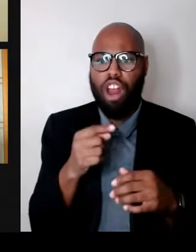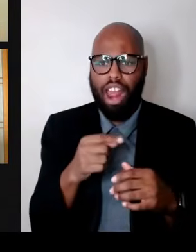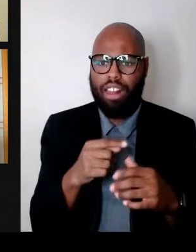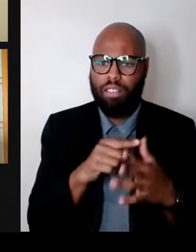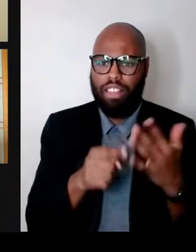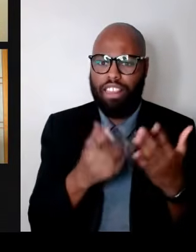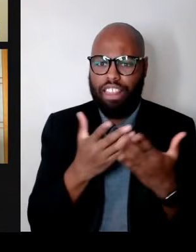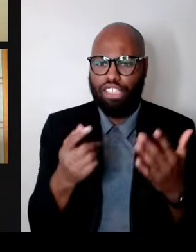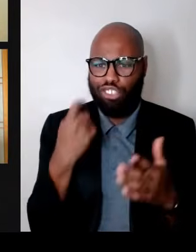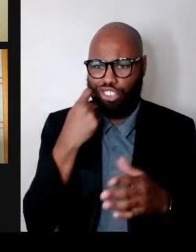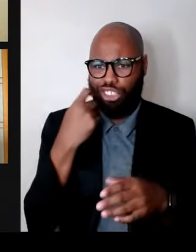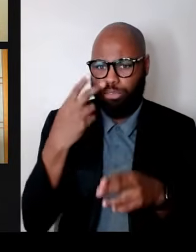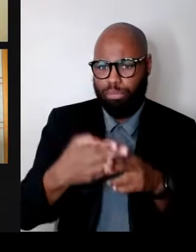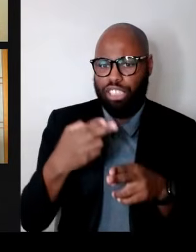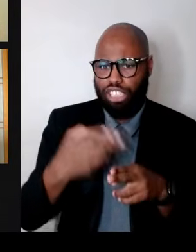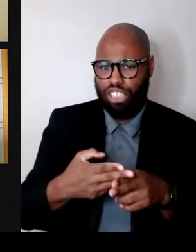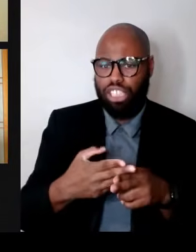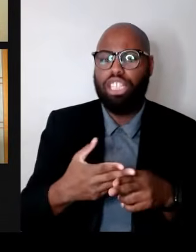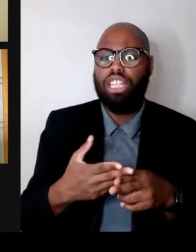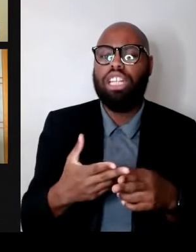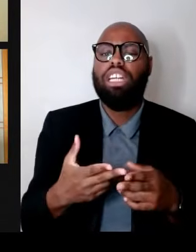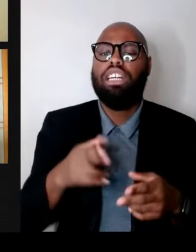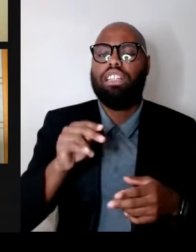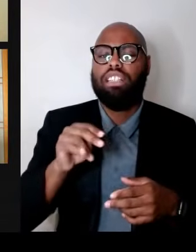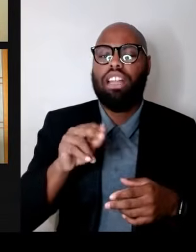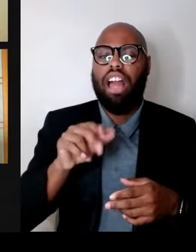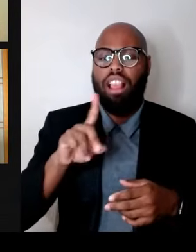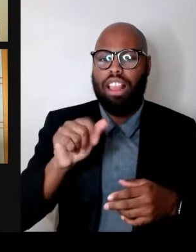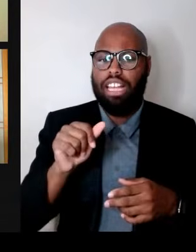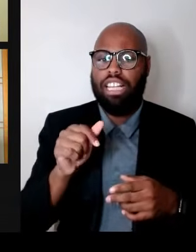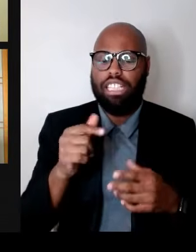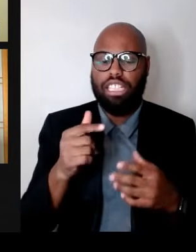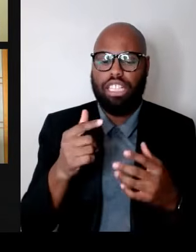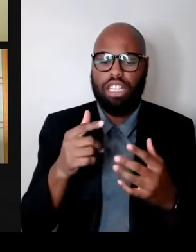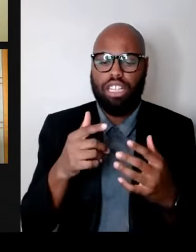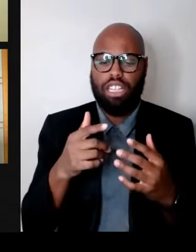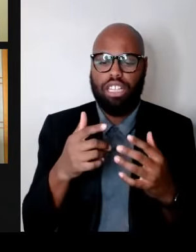this entwining of the physical, the structural,